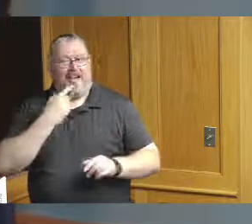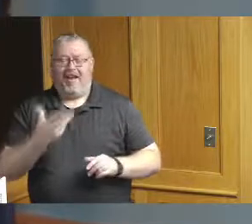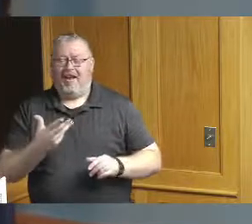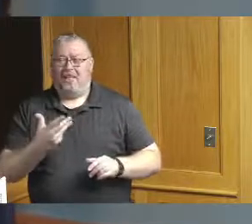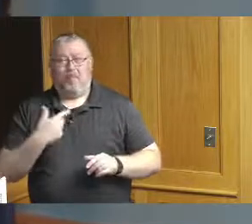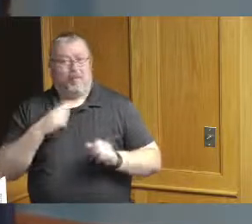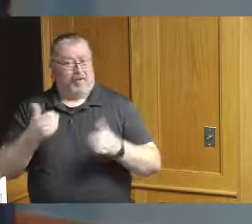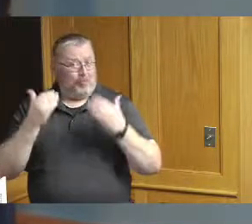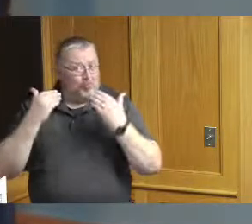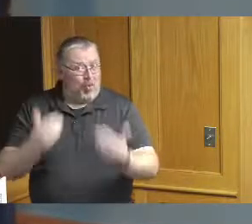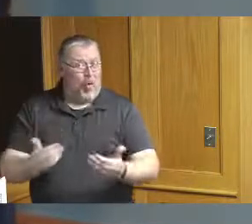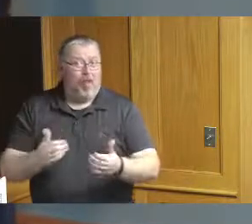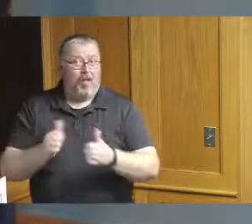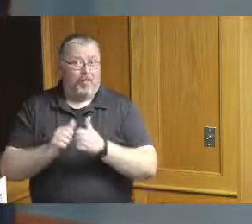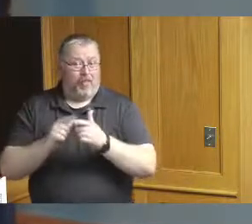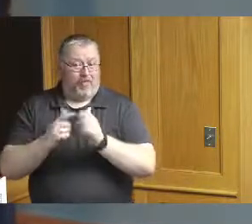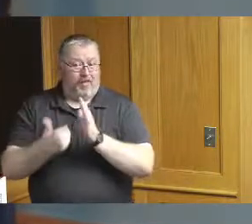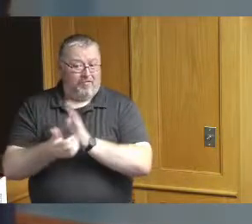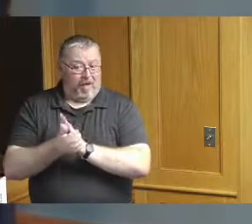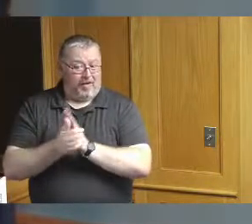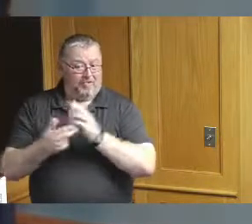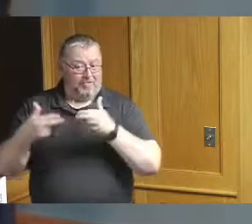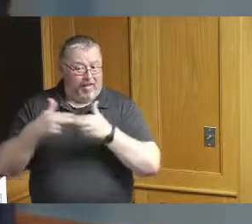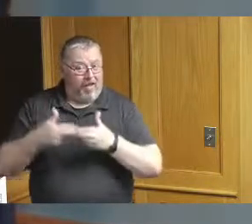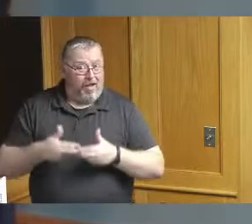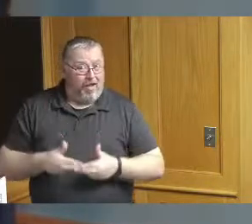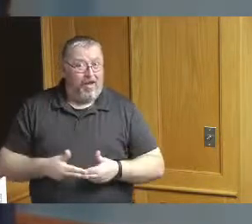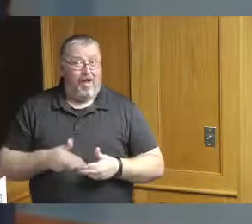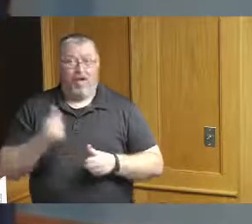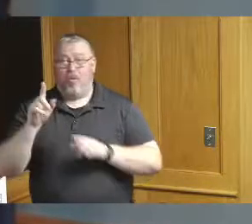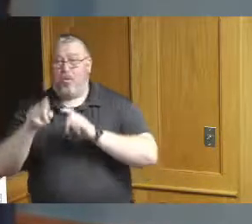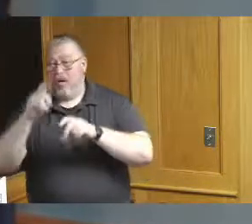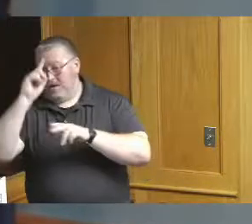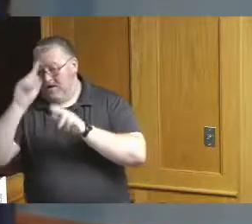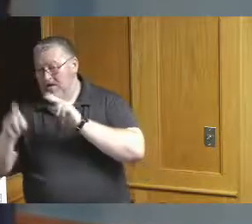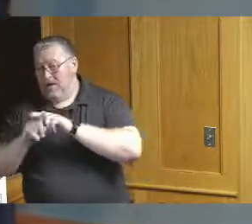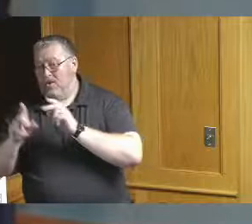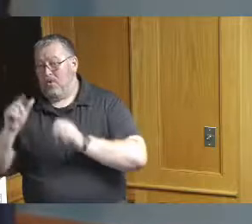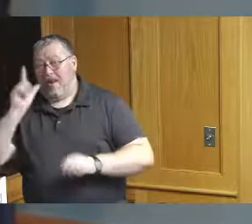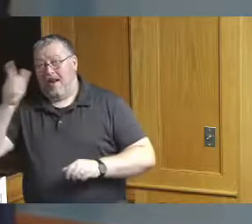to go through the packet and uh whatever other questions we have we can do at a later date but i